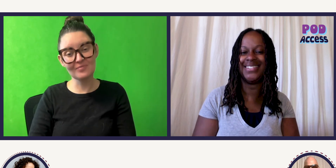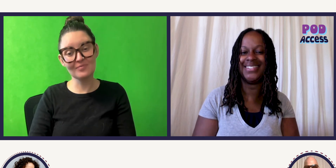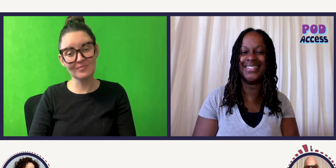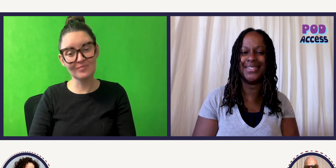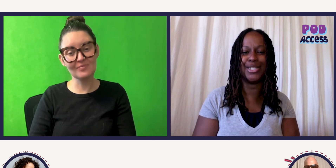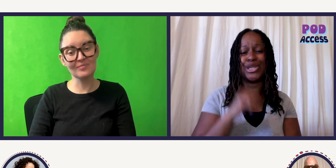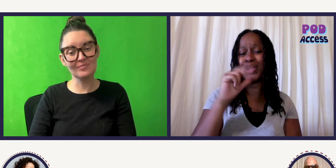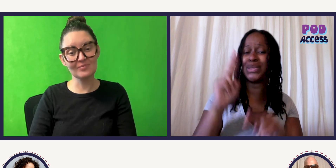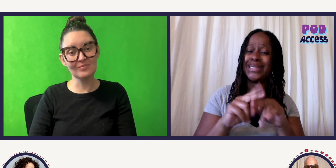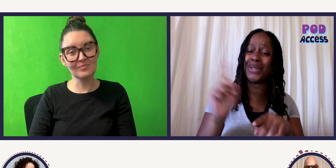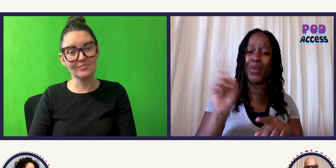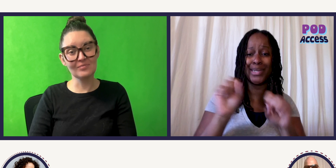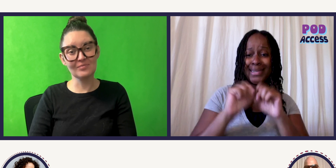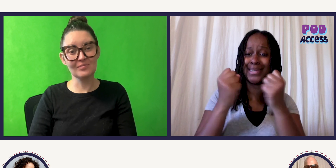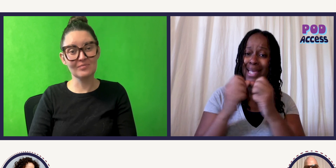“Don’t sit where society puts you.”